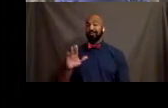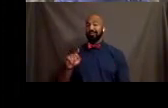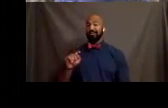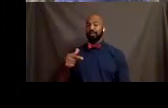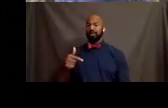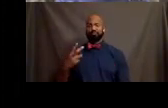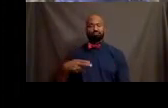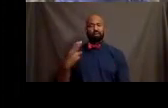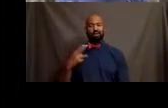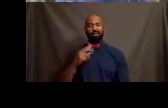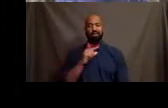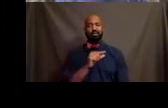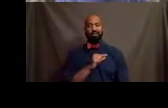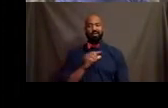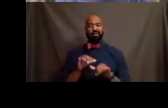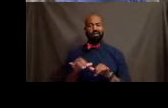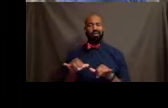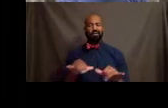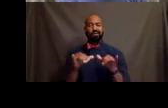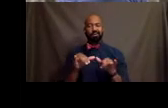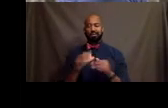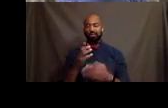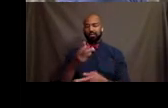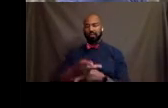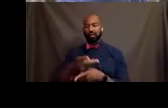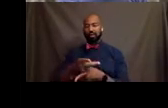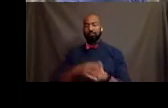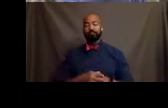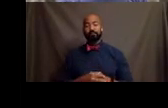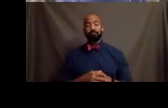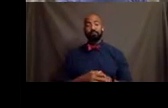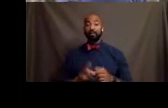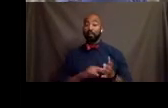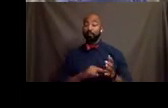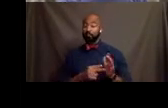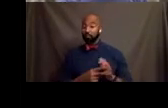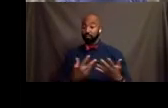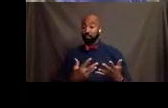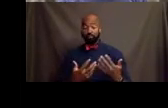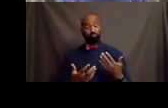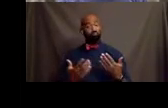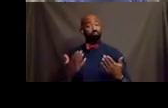And that might go along with finding a clinician that you've either heard about or that you've been referred to,